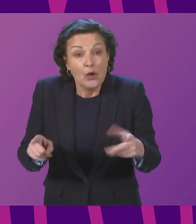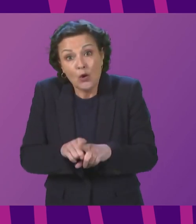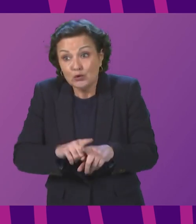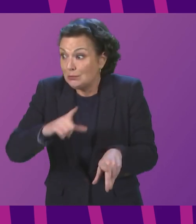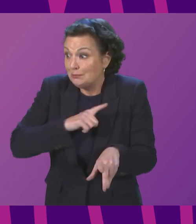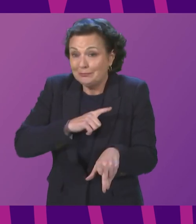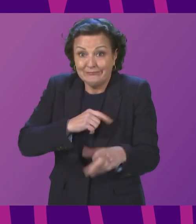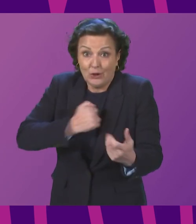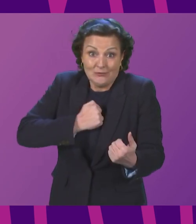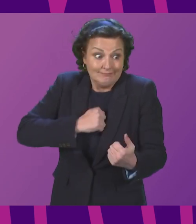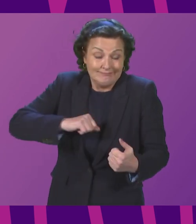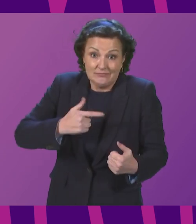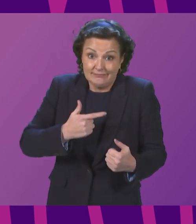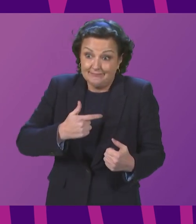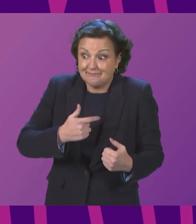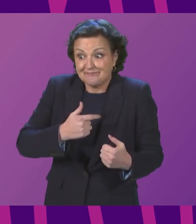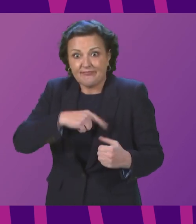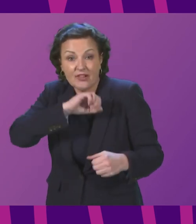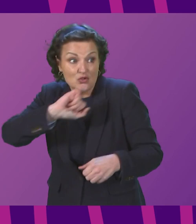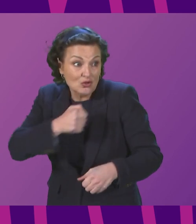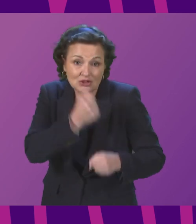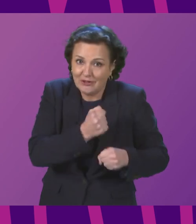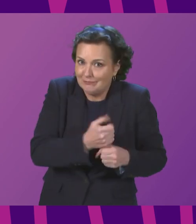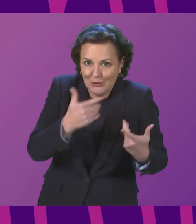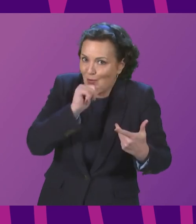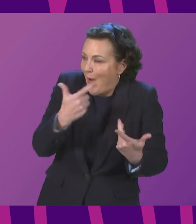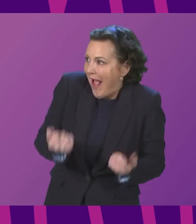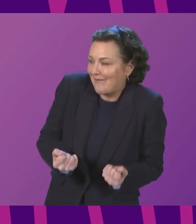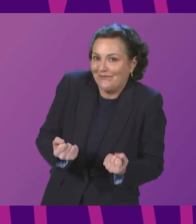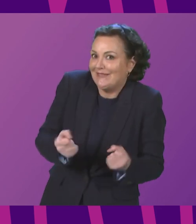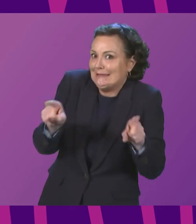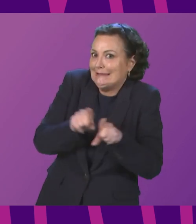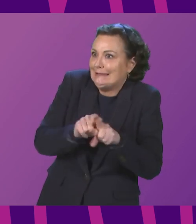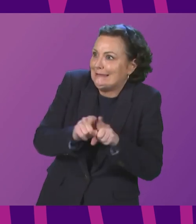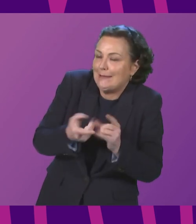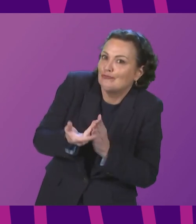devolved Governments work within and, more generally, because of the harm that restrictions